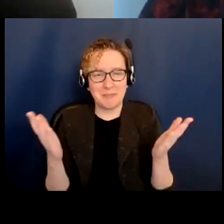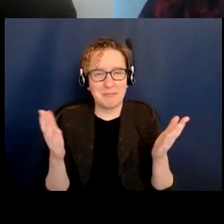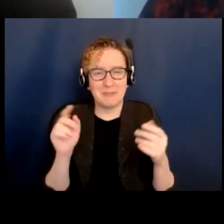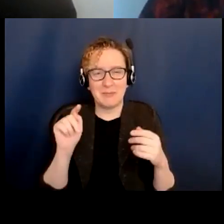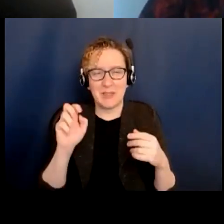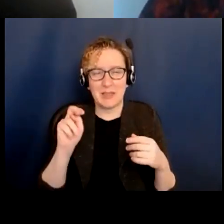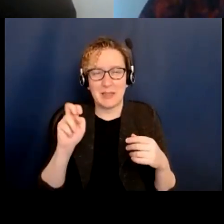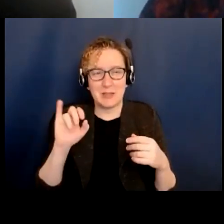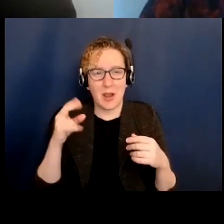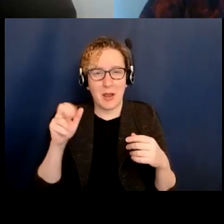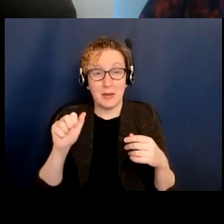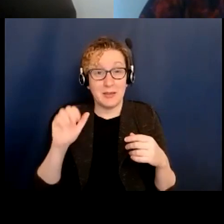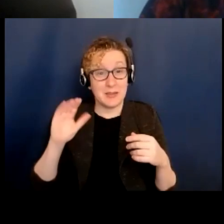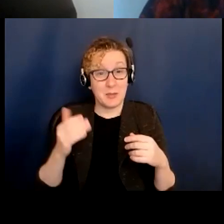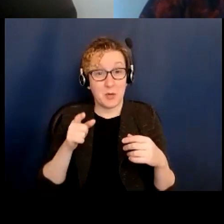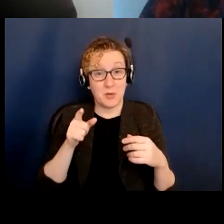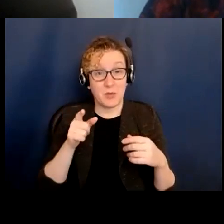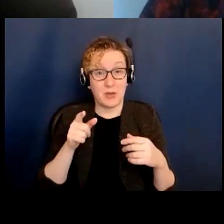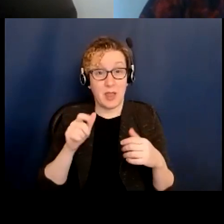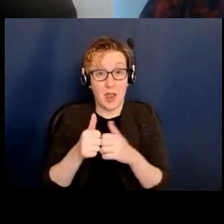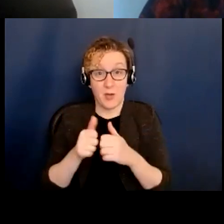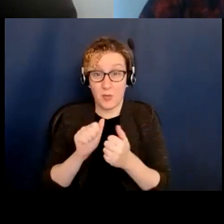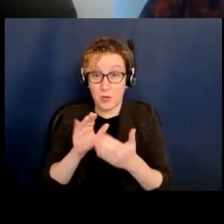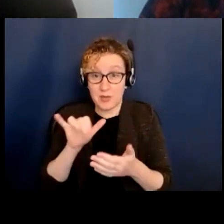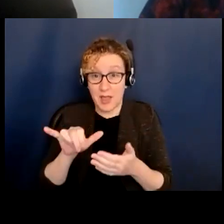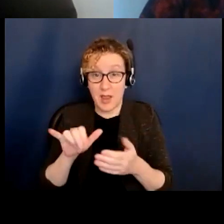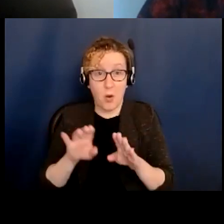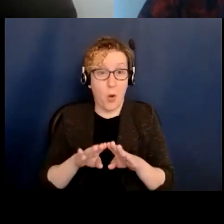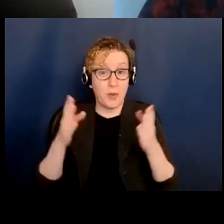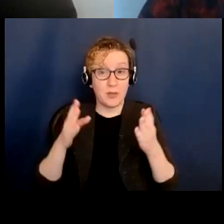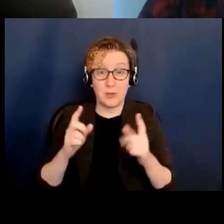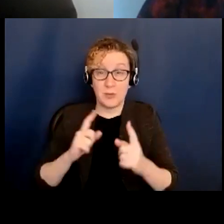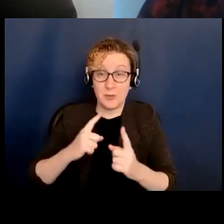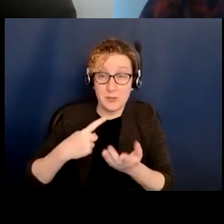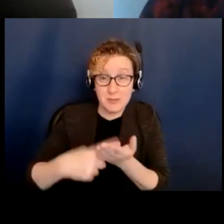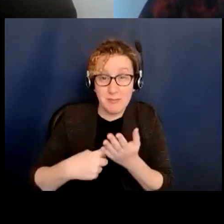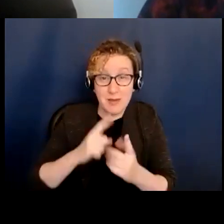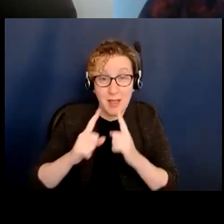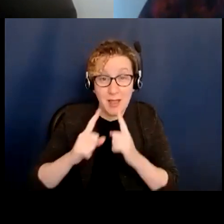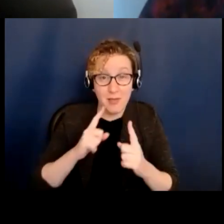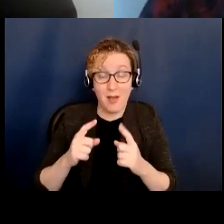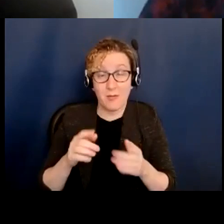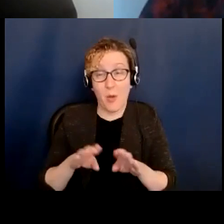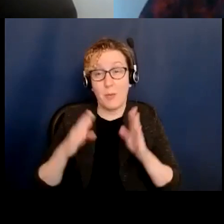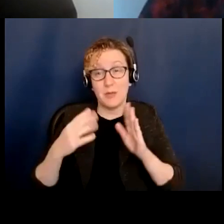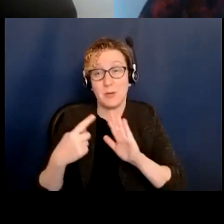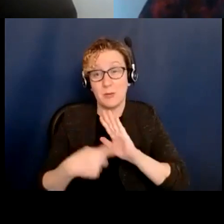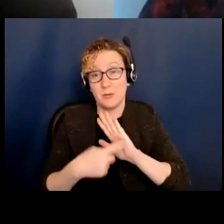It sounds like the way you did it, you were open to dialogue and open to correction.